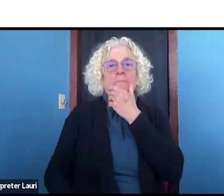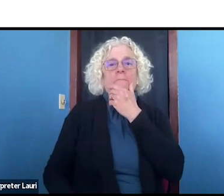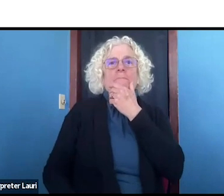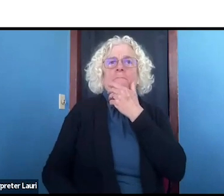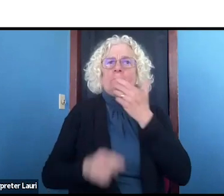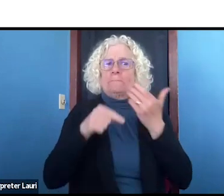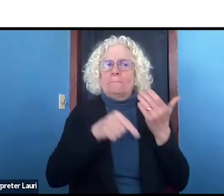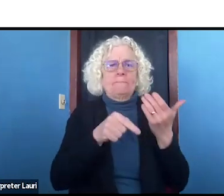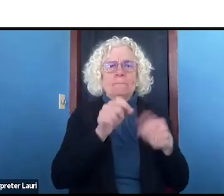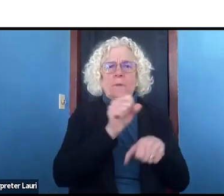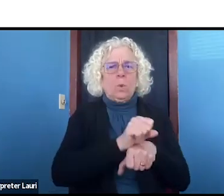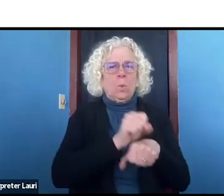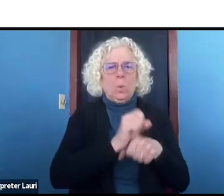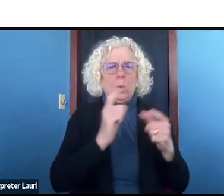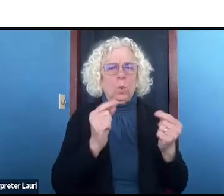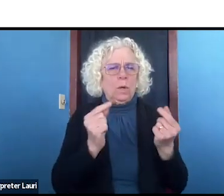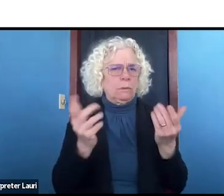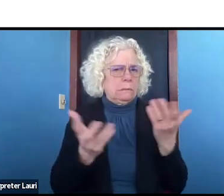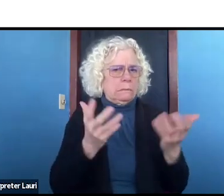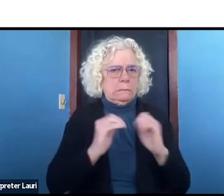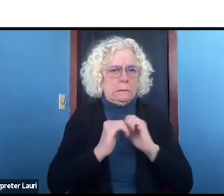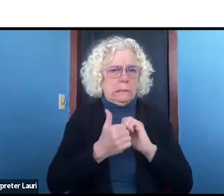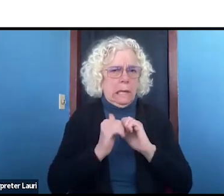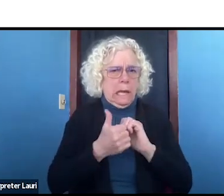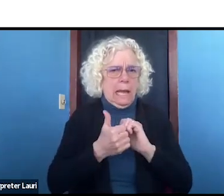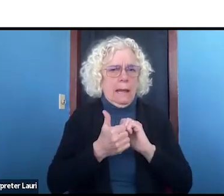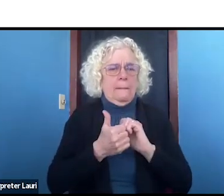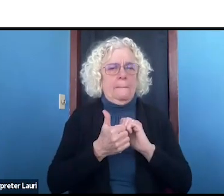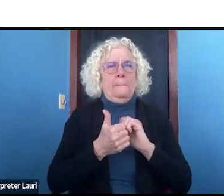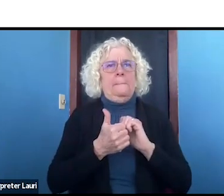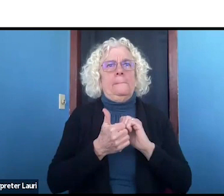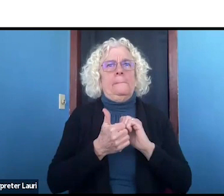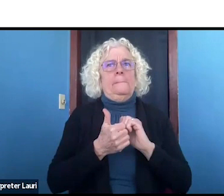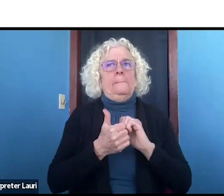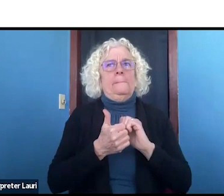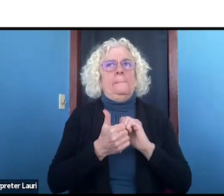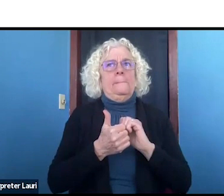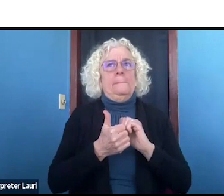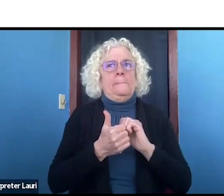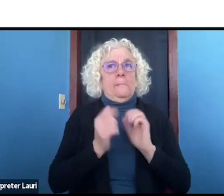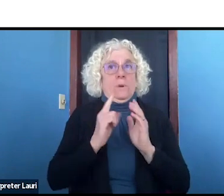You'll see some things on the next slide about how we we believe that we're going about doing this work.